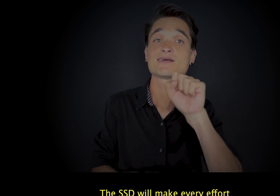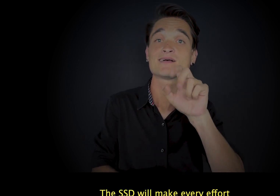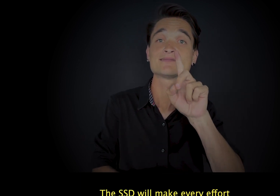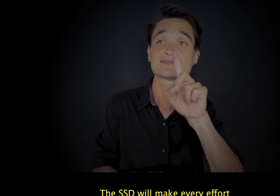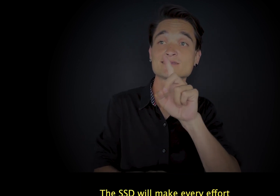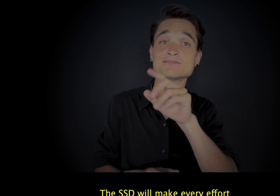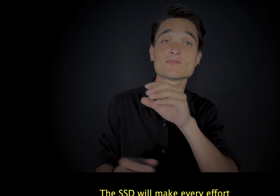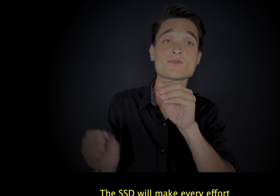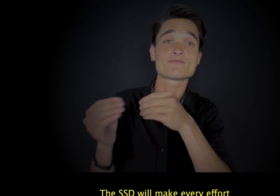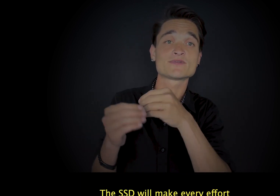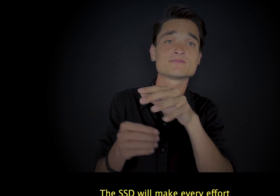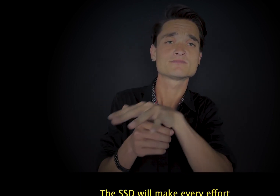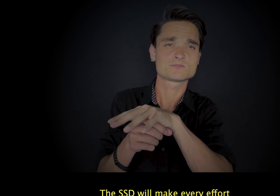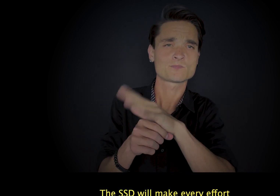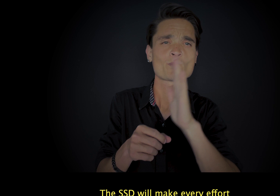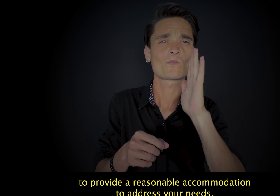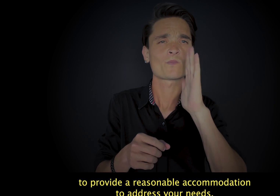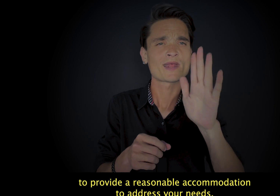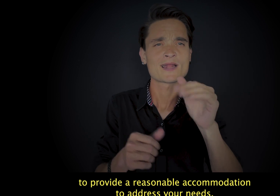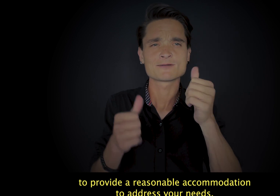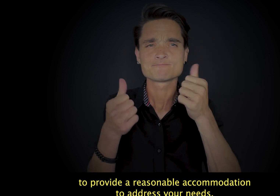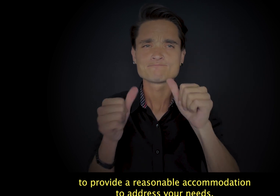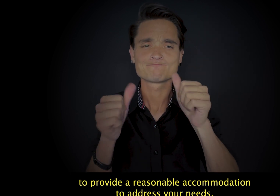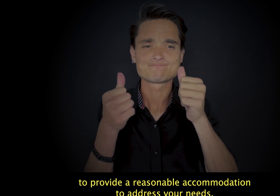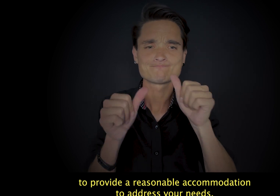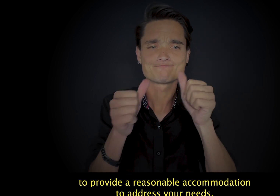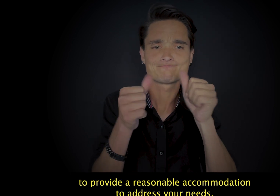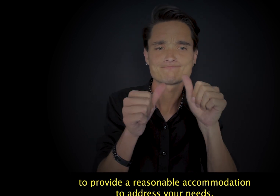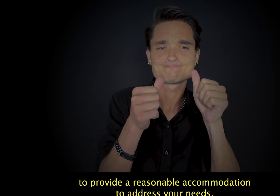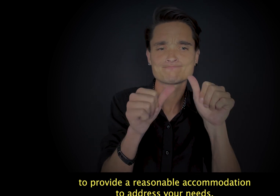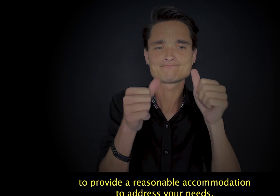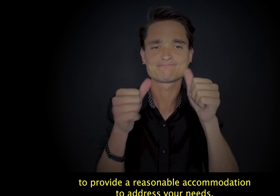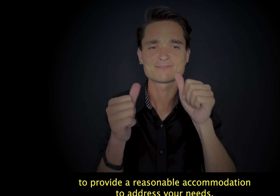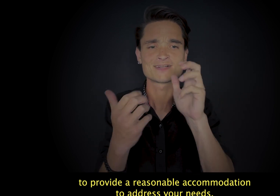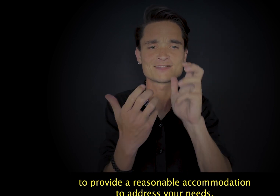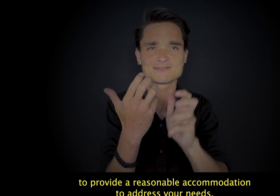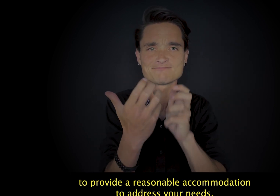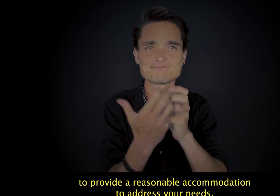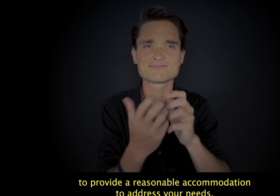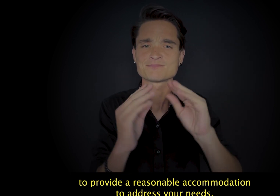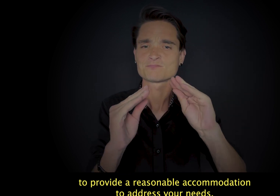The SSD will make every effort to provide a reasonable accommodation to address your needs.